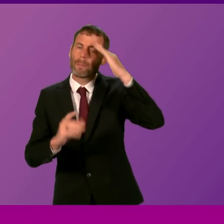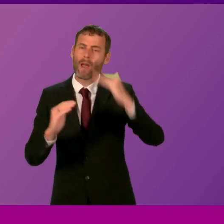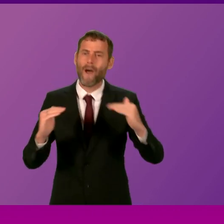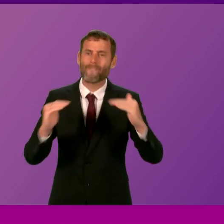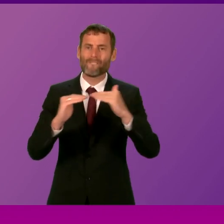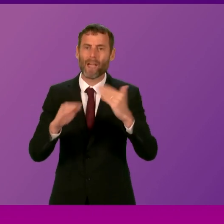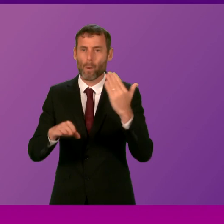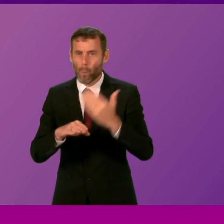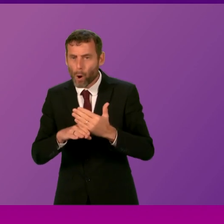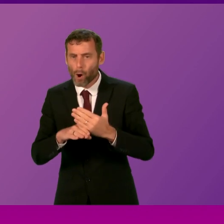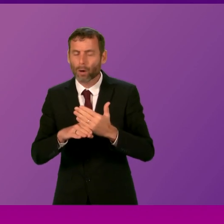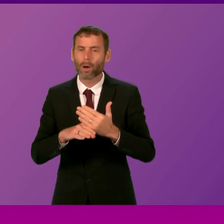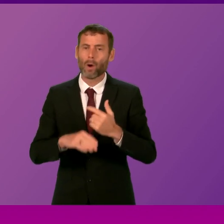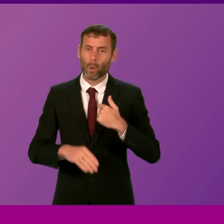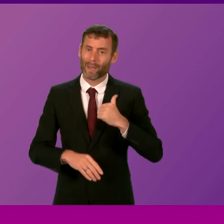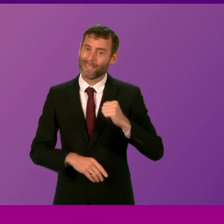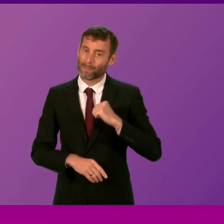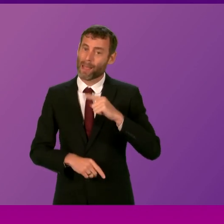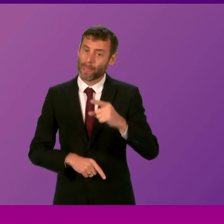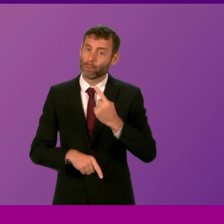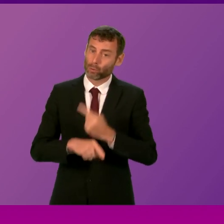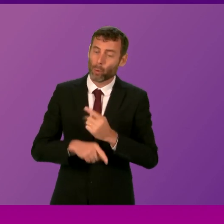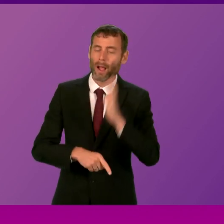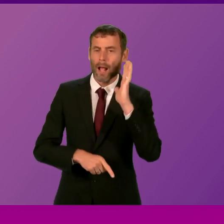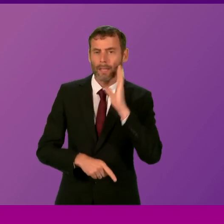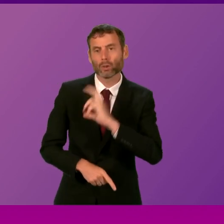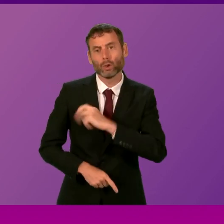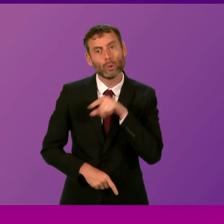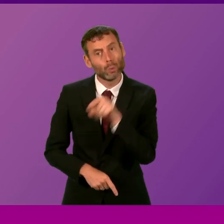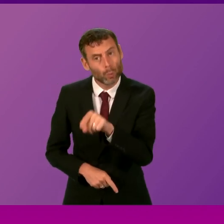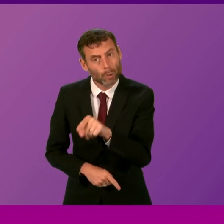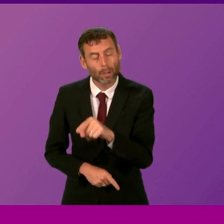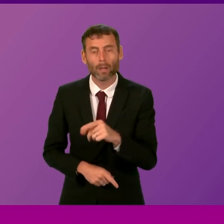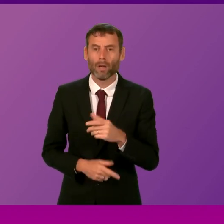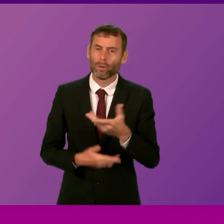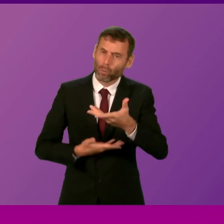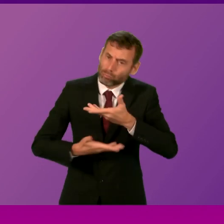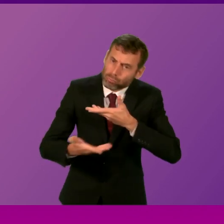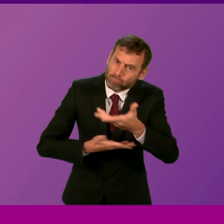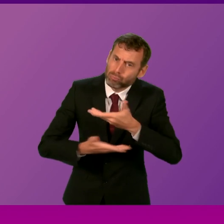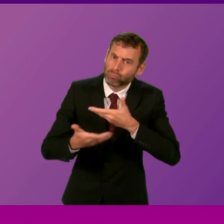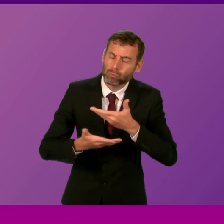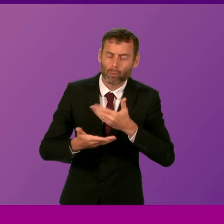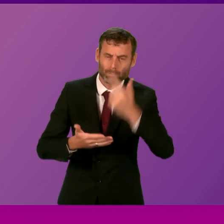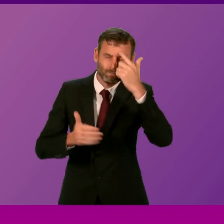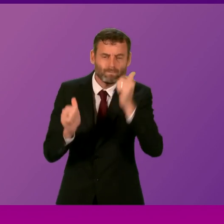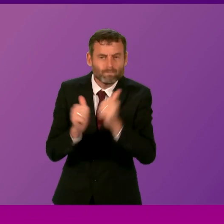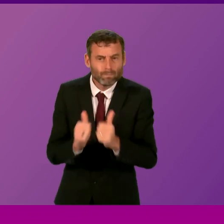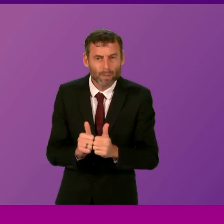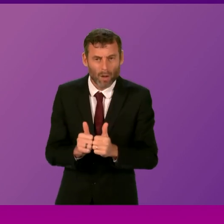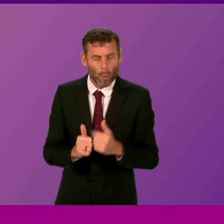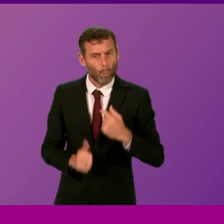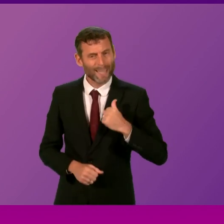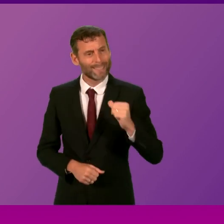unions and to follow those in the same way that other institutions should. We